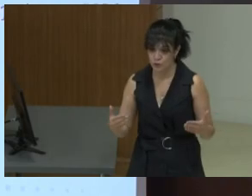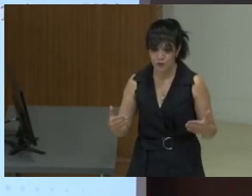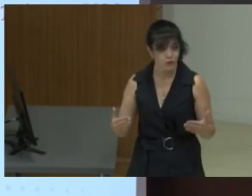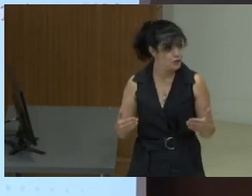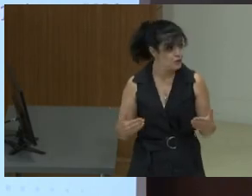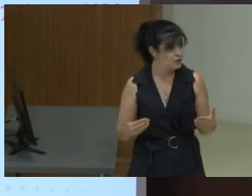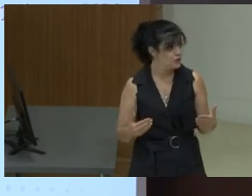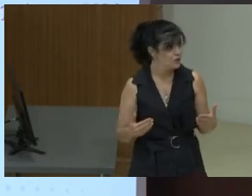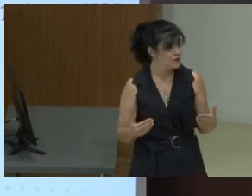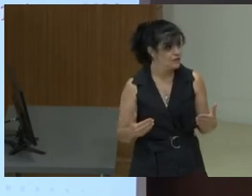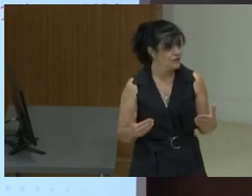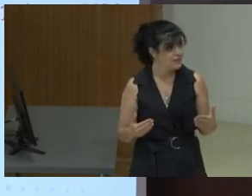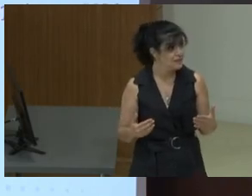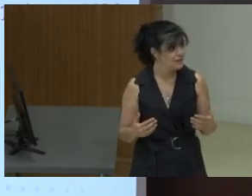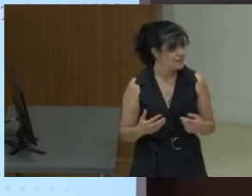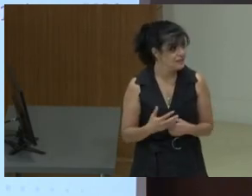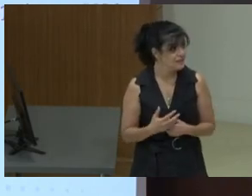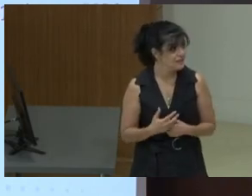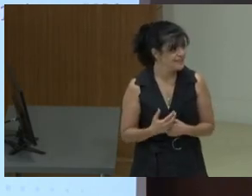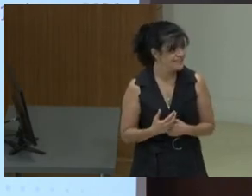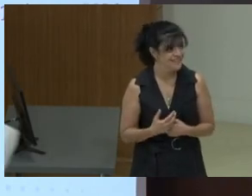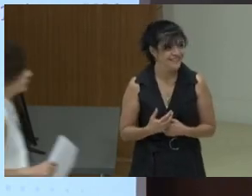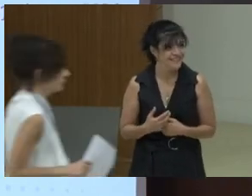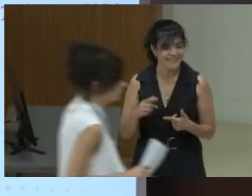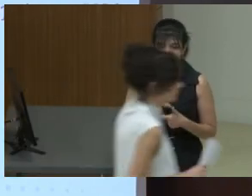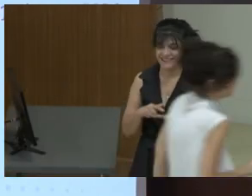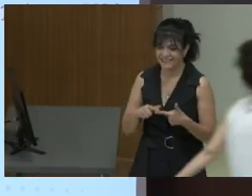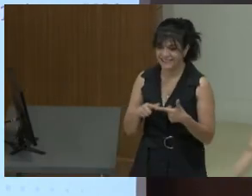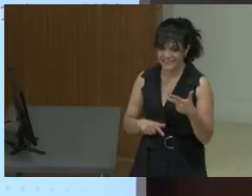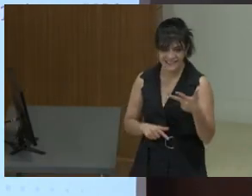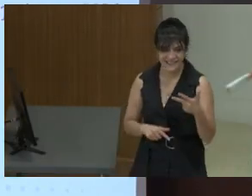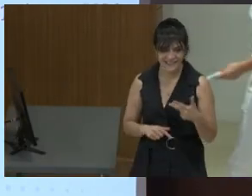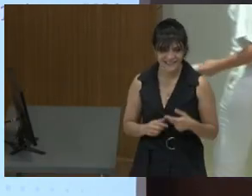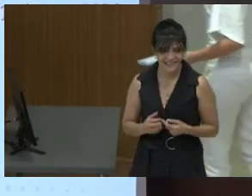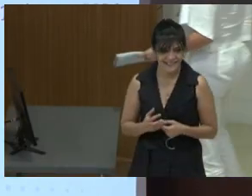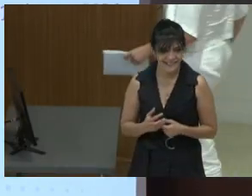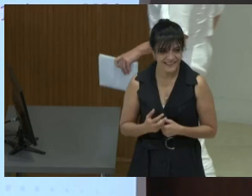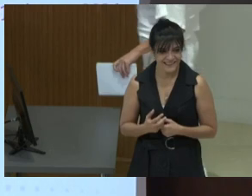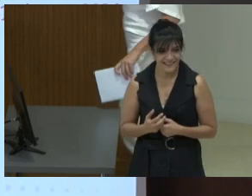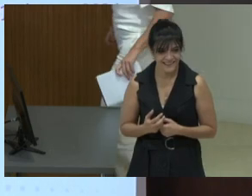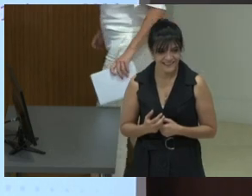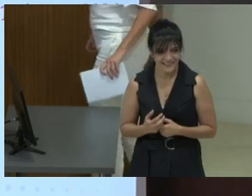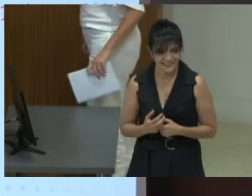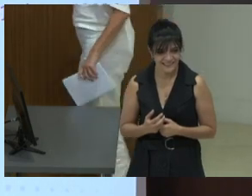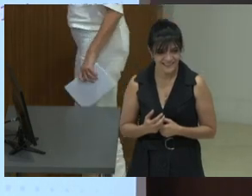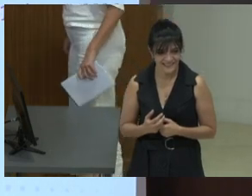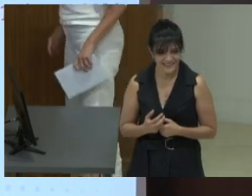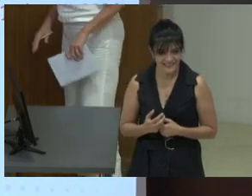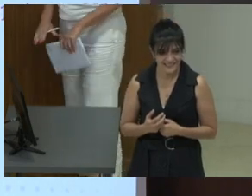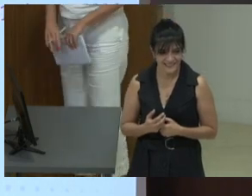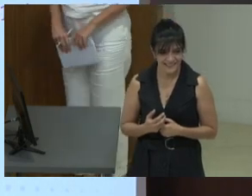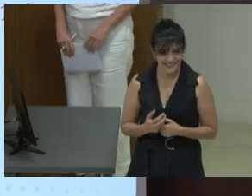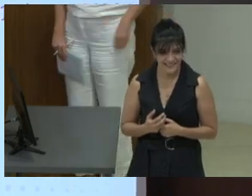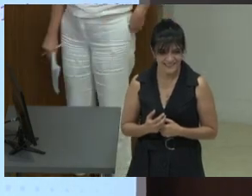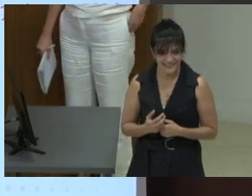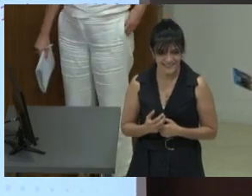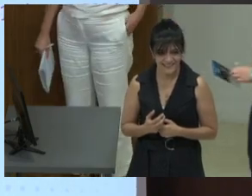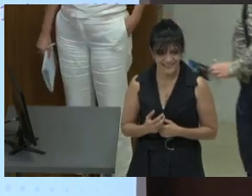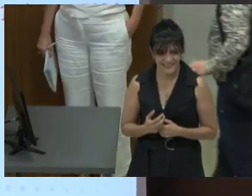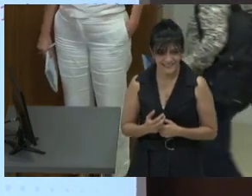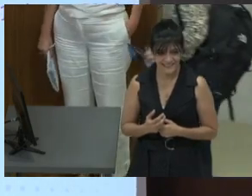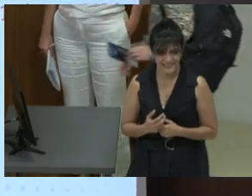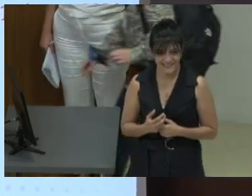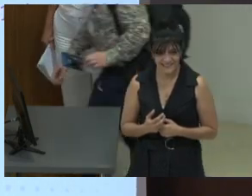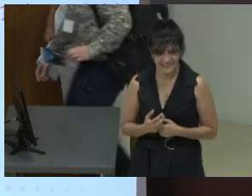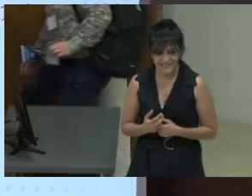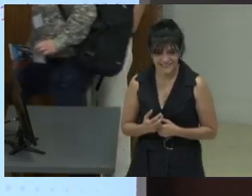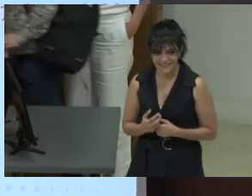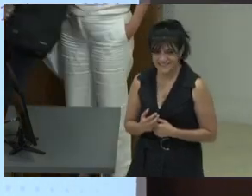Dr Isabel De Bruin Cardoso and Juri Hoedemakers, they will talk about